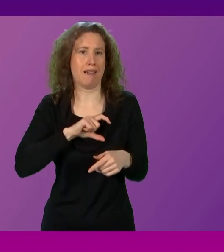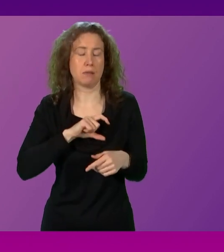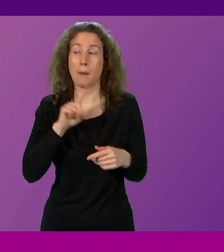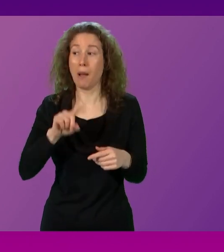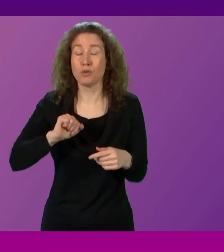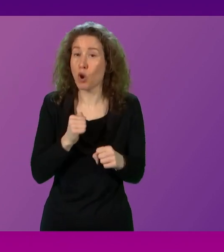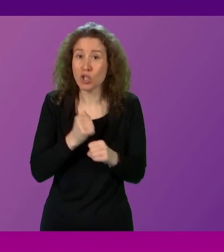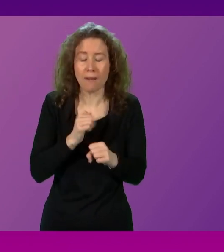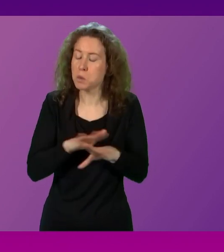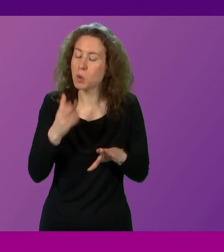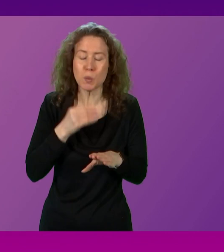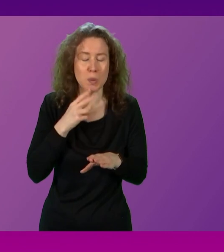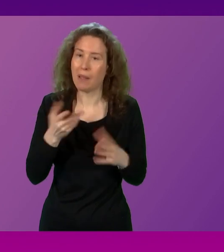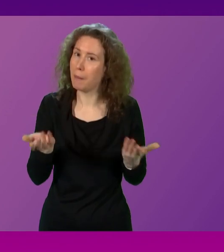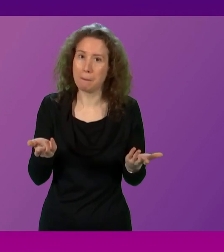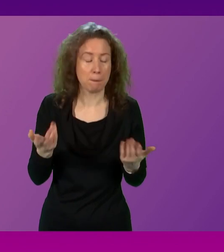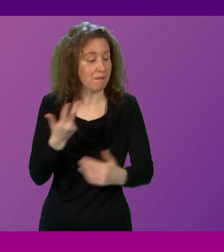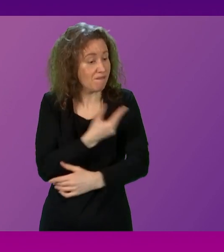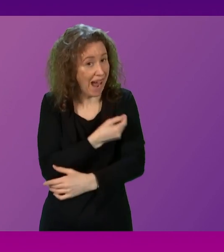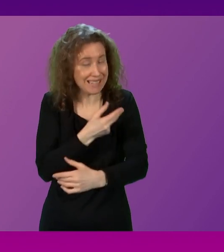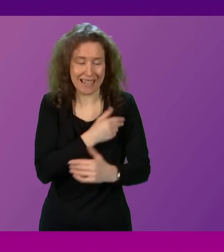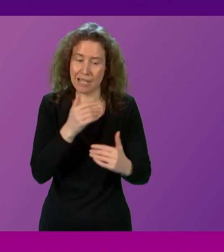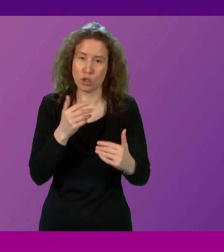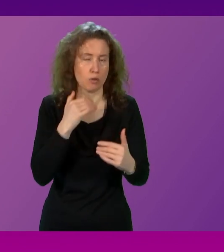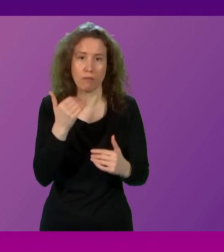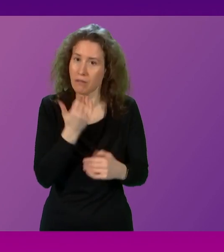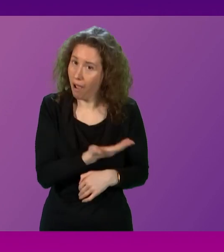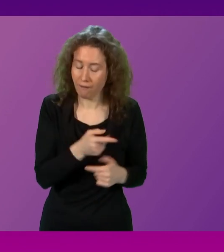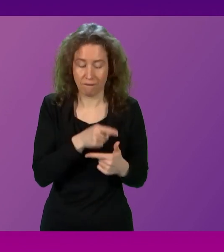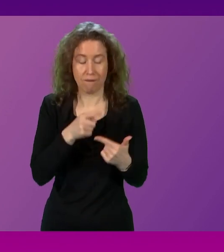is not using them. Vaccination rates are too low and the roll-out of self-sampling is too